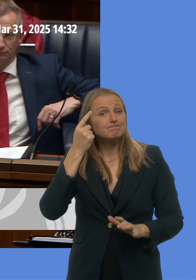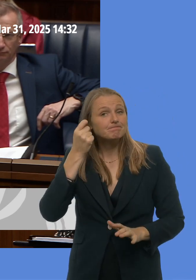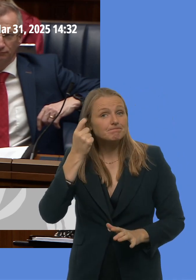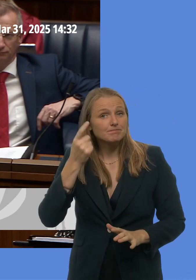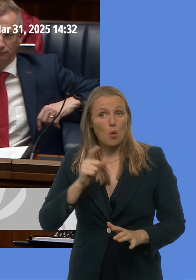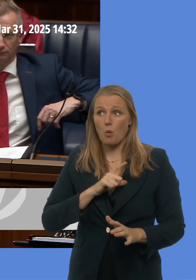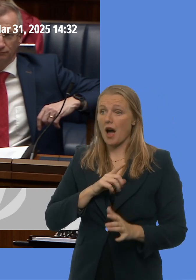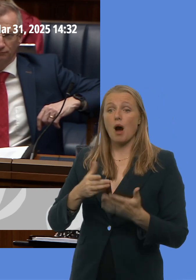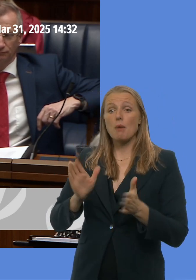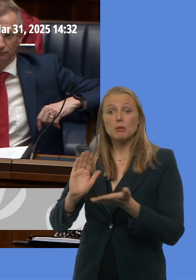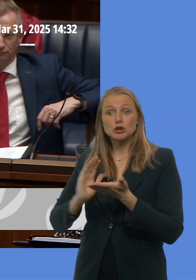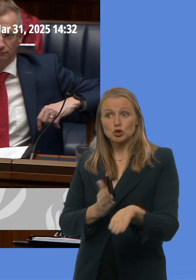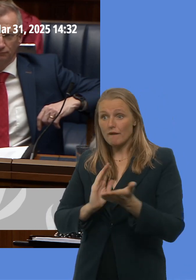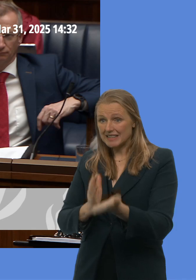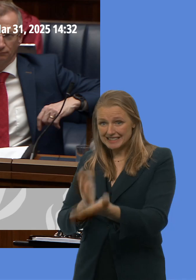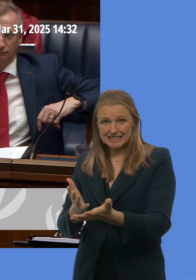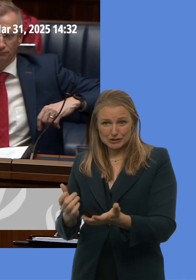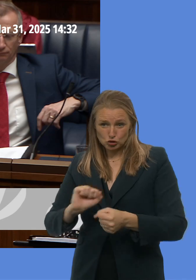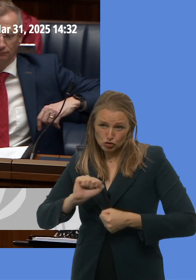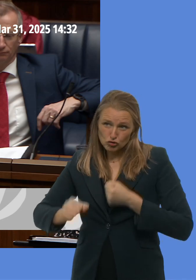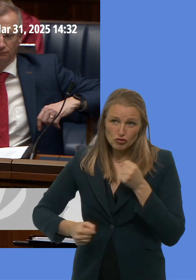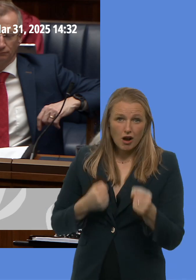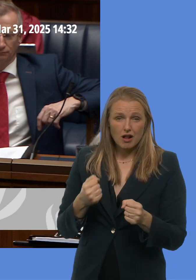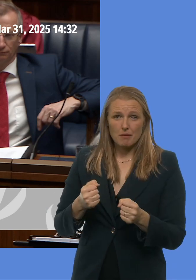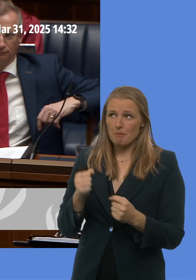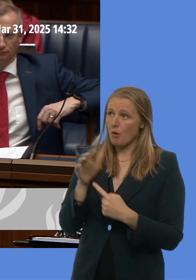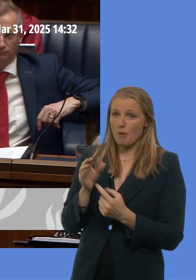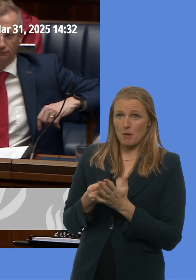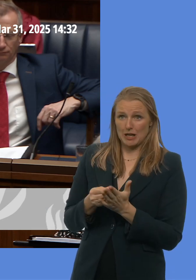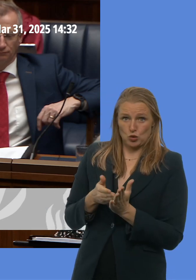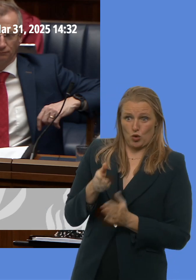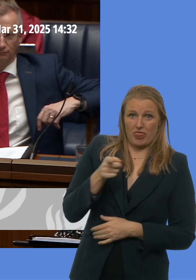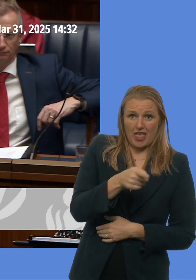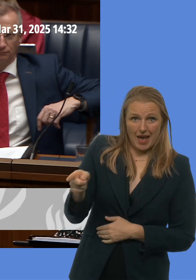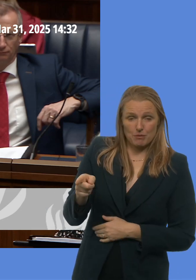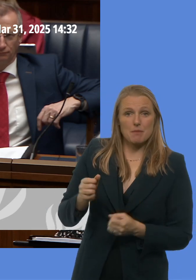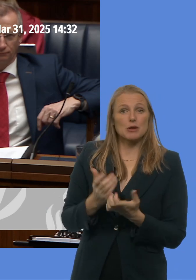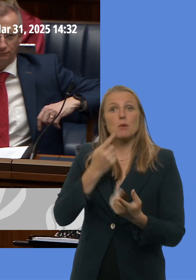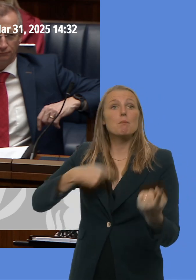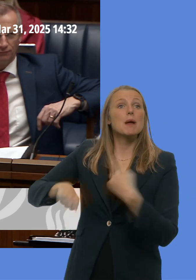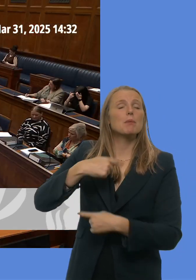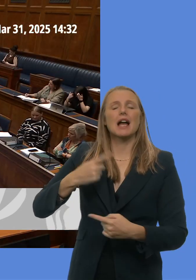services and try to make sure that people can live the very best lives that they can with the quality of services that they deserve. Colin Killian.